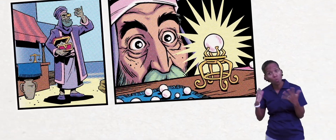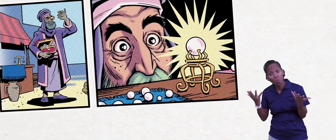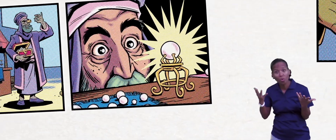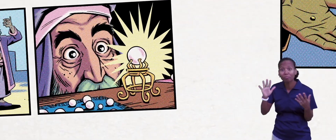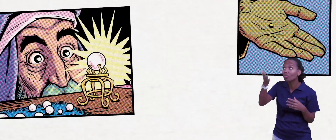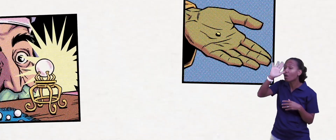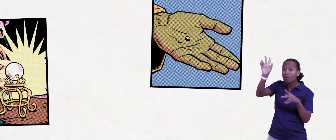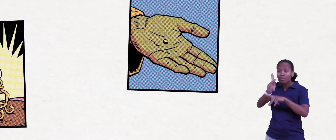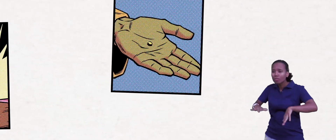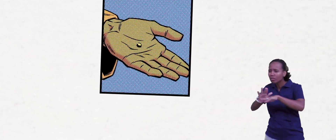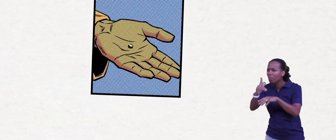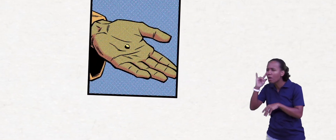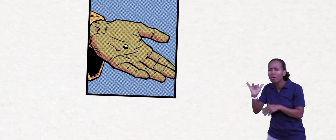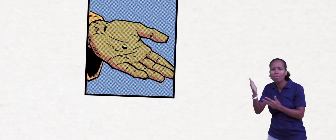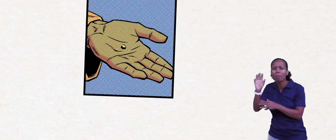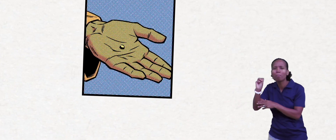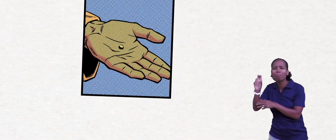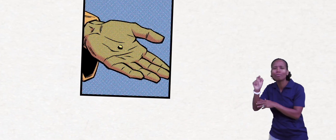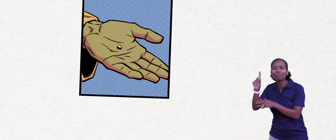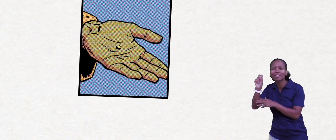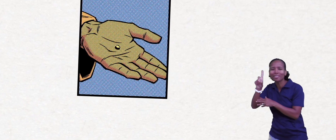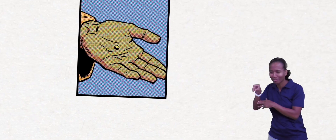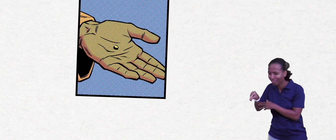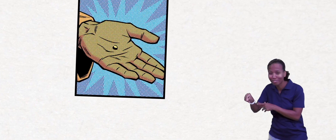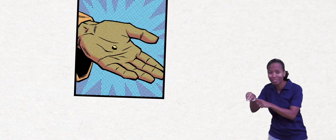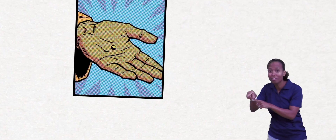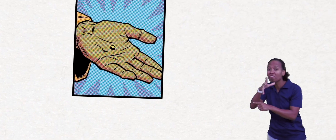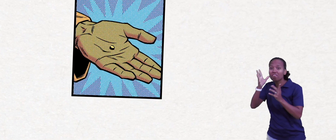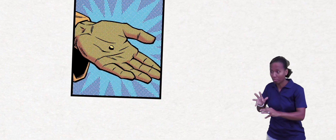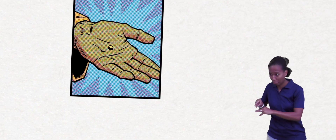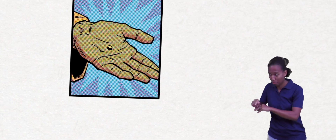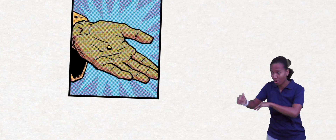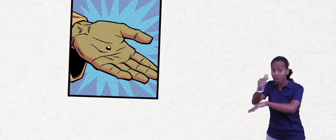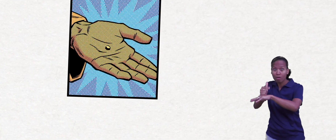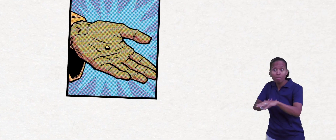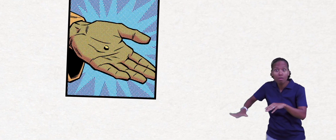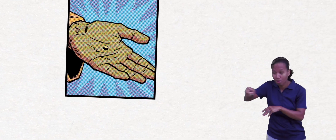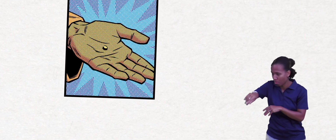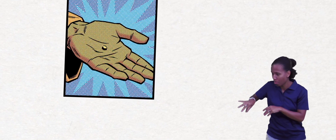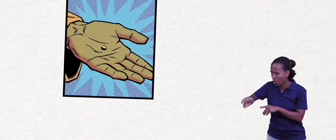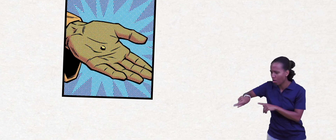Tim: Or, “The Kingdom of God is like a tiny mustard seed that a farmer planted in his garden.